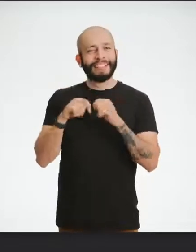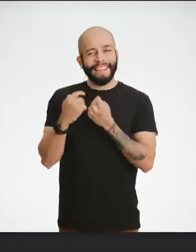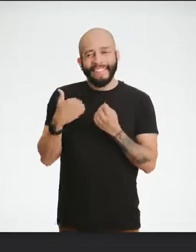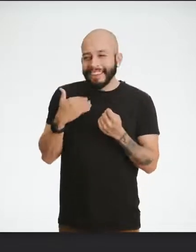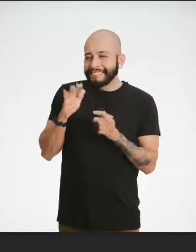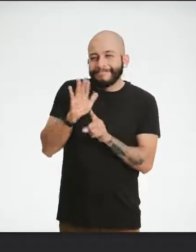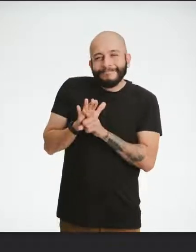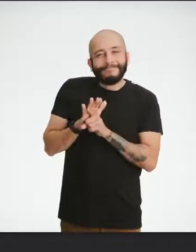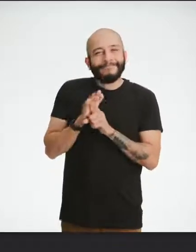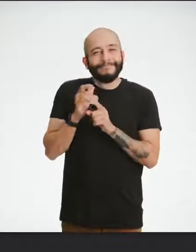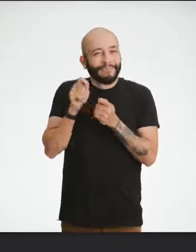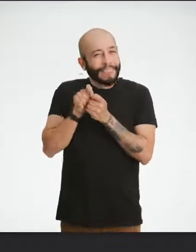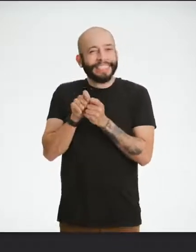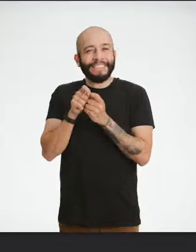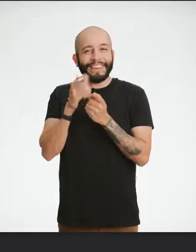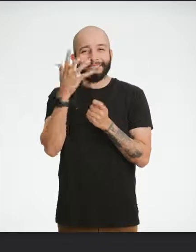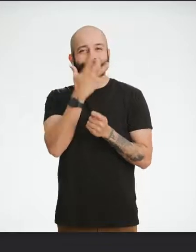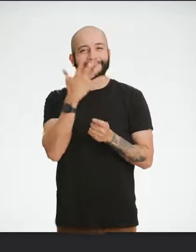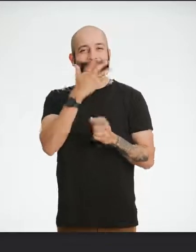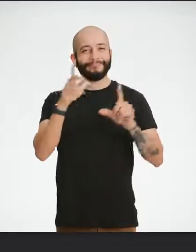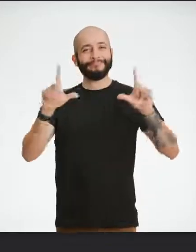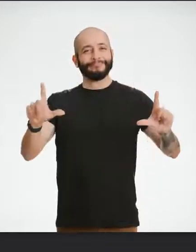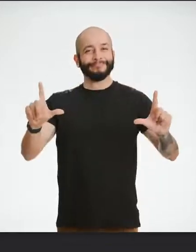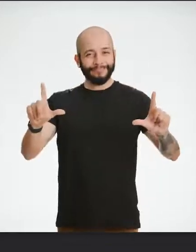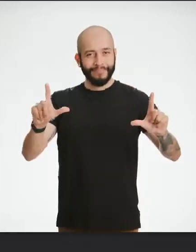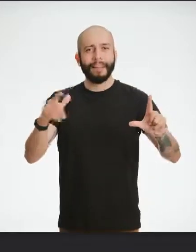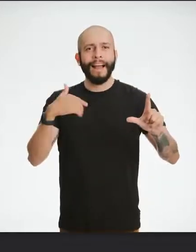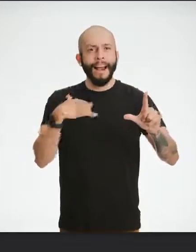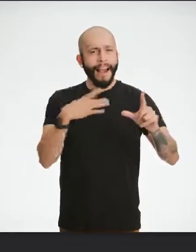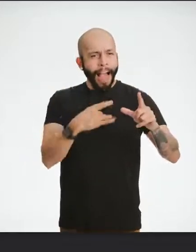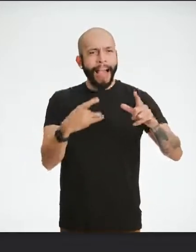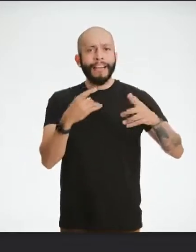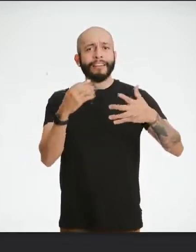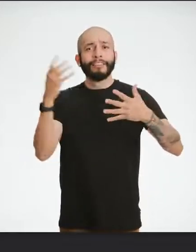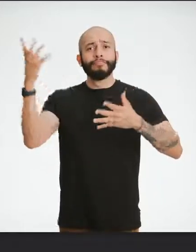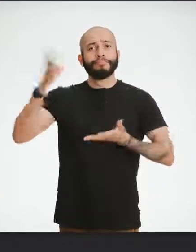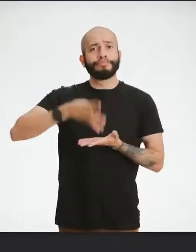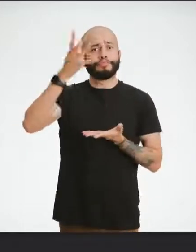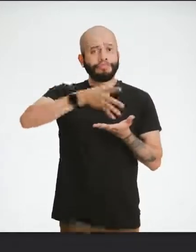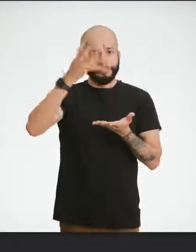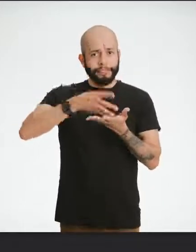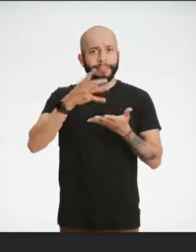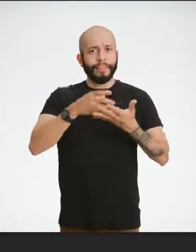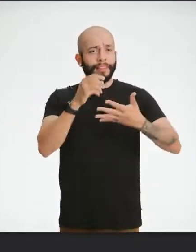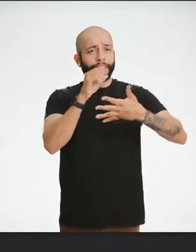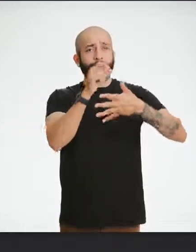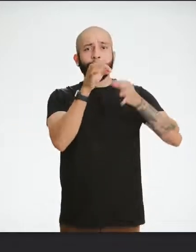My team has a unique code aesthetic. We like our imports sorted in string length order.